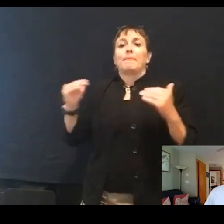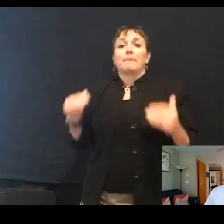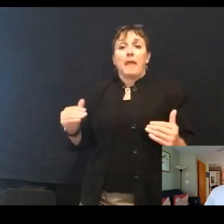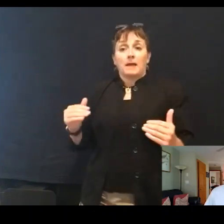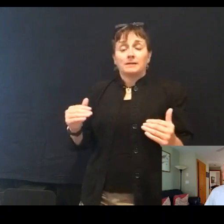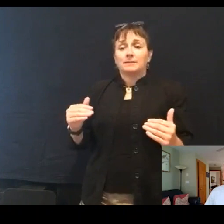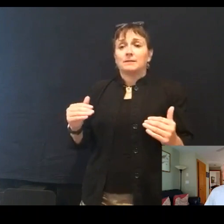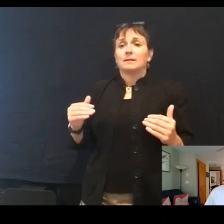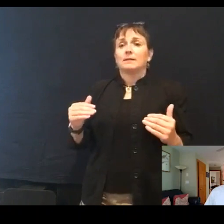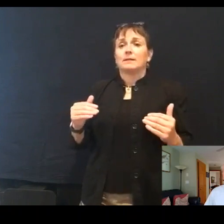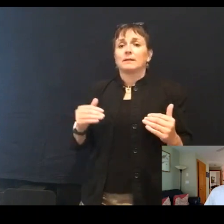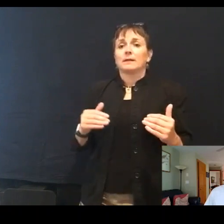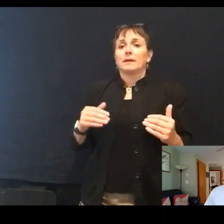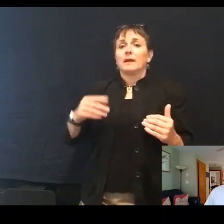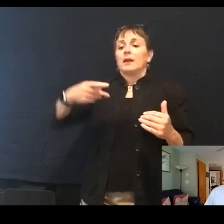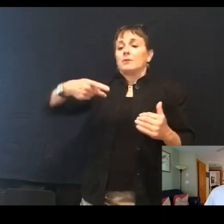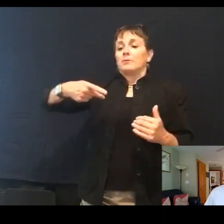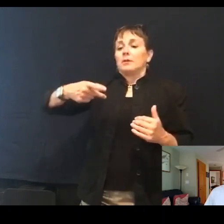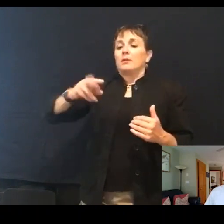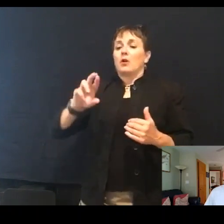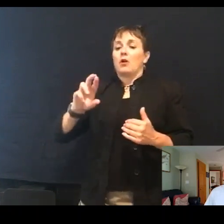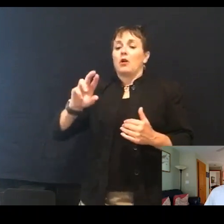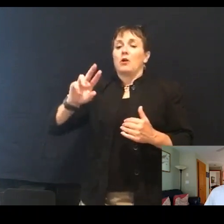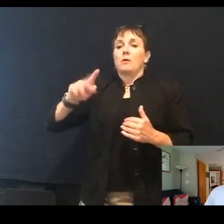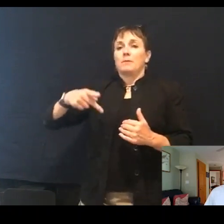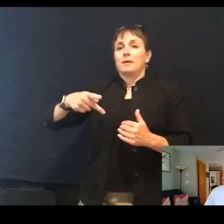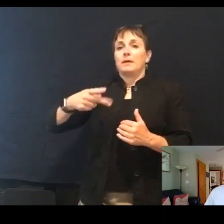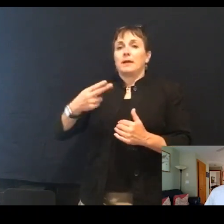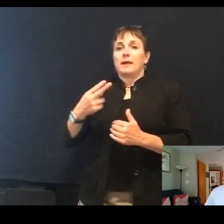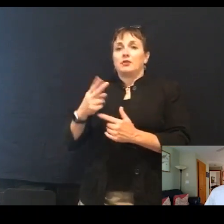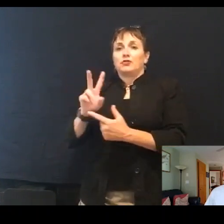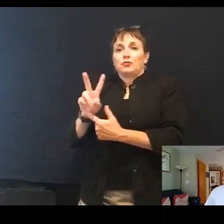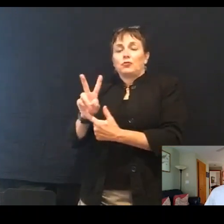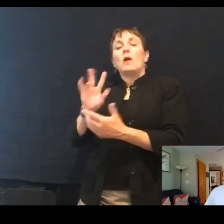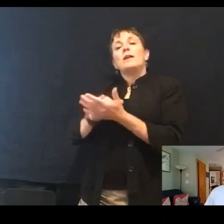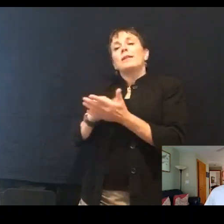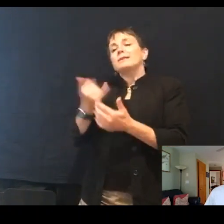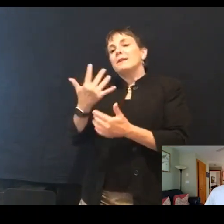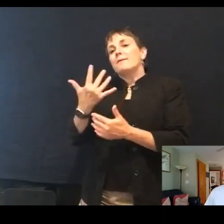The fourth gene was the gene PRPH2, accounting for 5% of people.